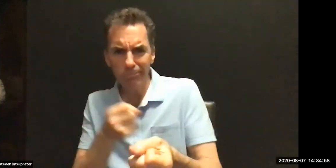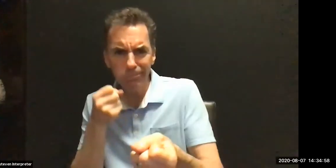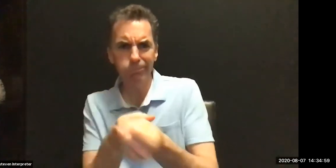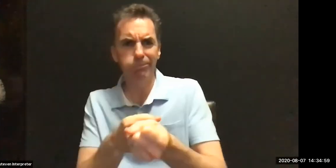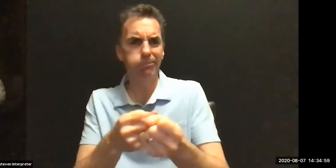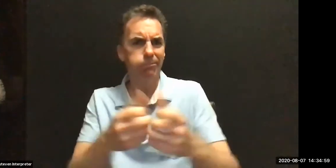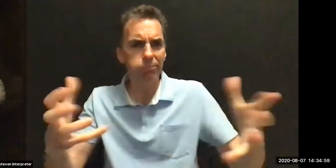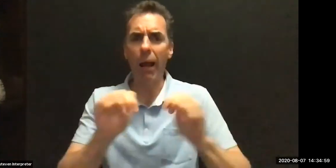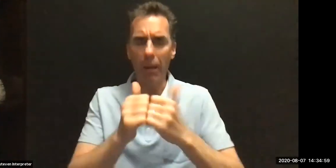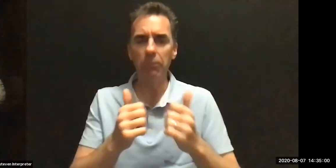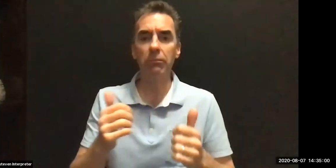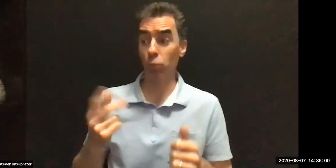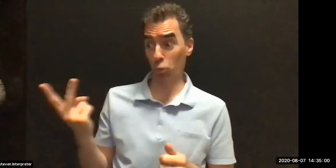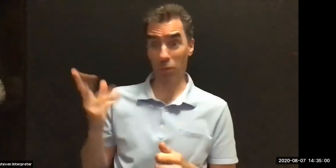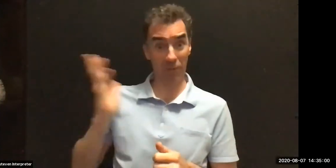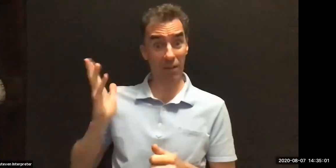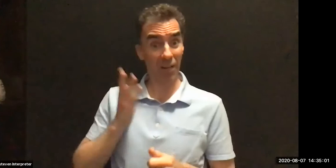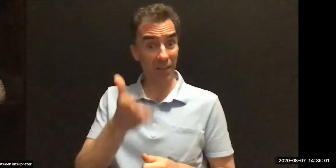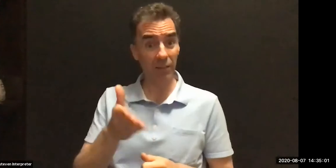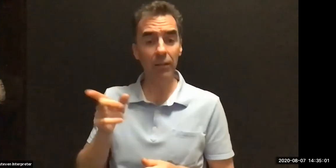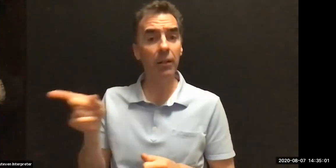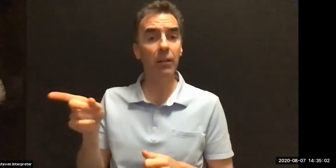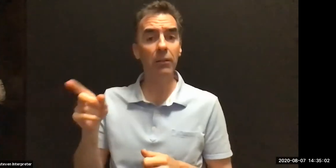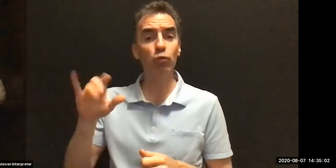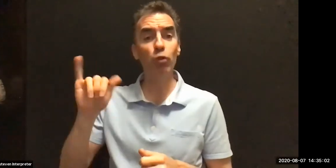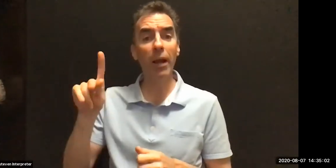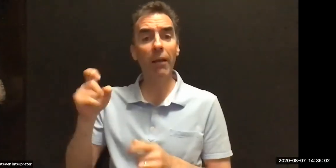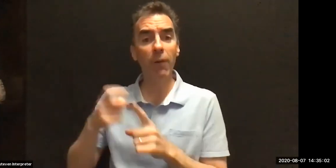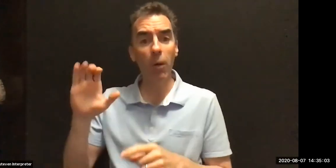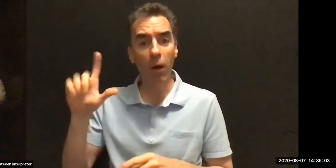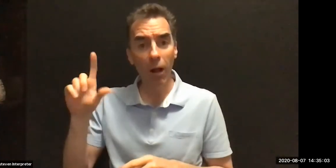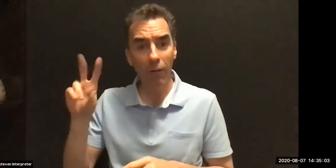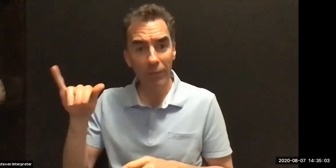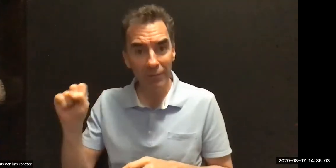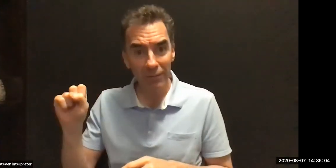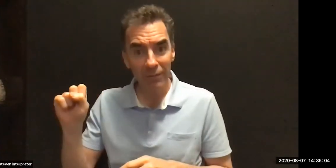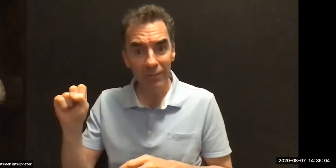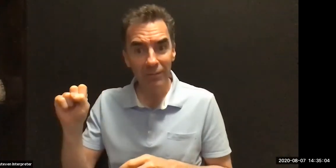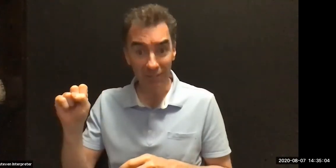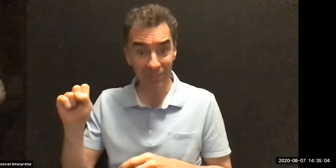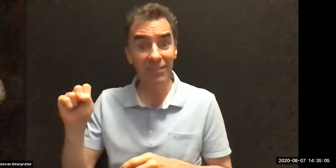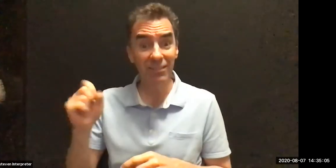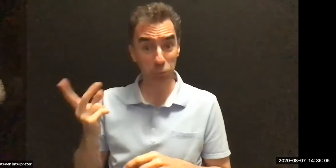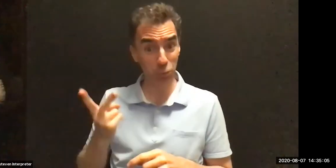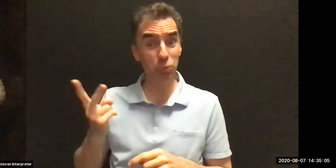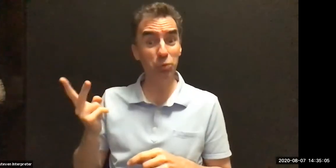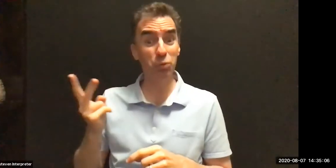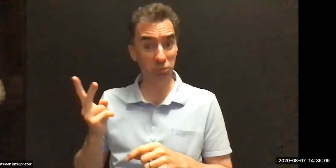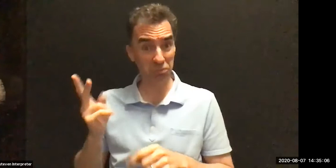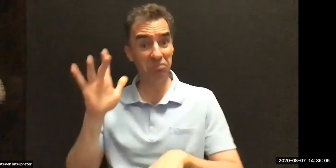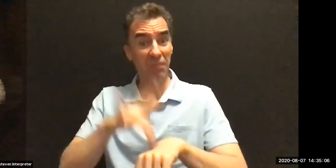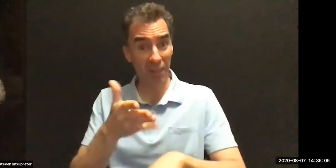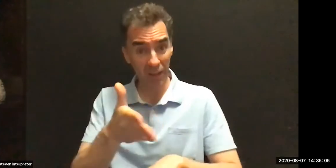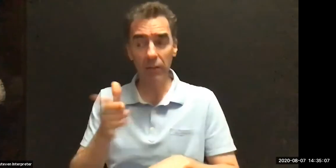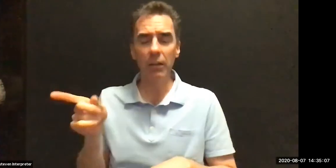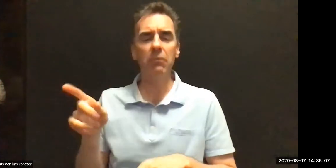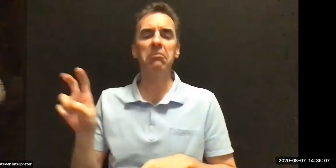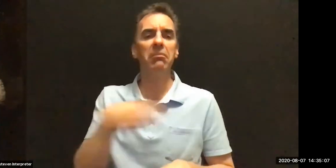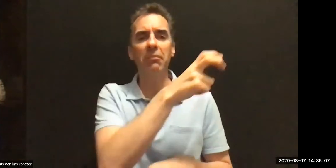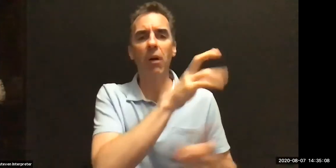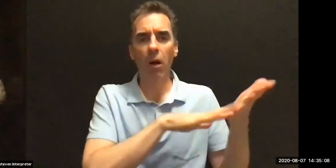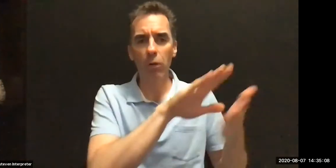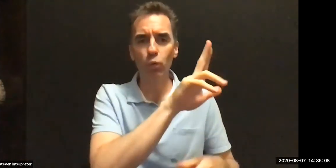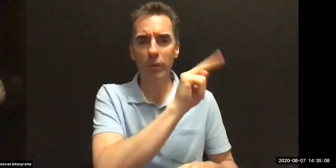Channelle Charest: Or most from Carruthers Jake is from Clovis, and so they have Valley roots. They both went away to college, Jake was at UNC and Irma was at Toledo.